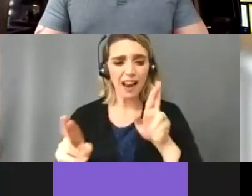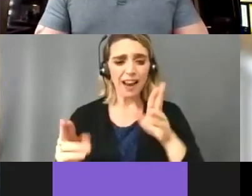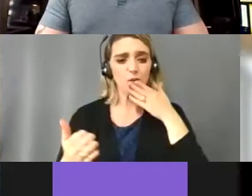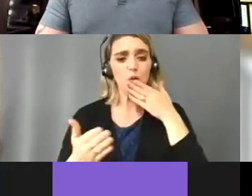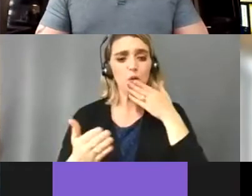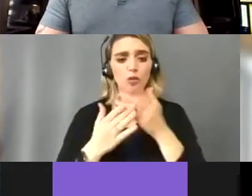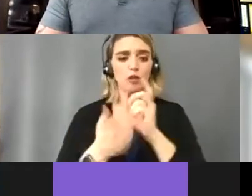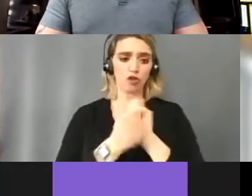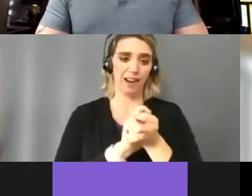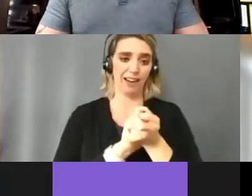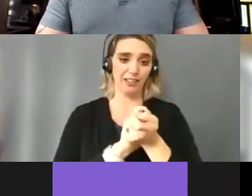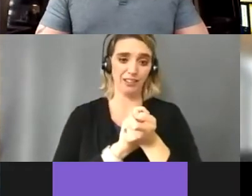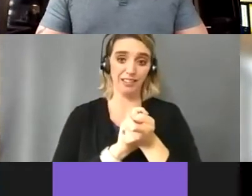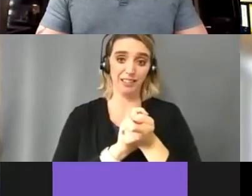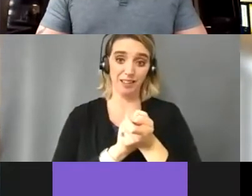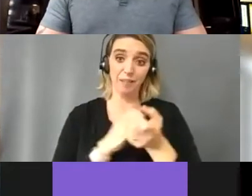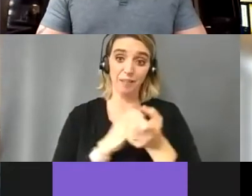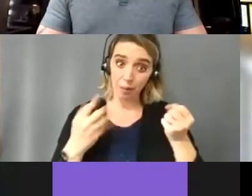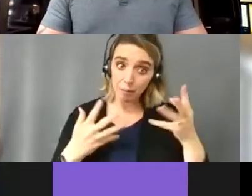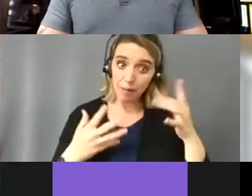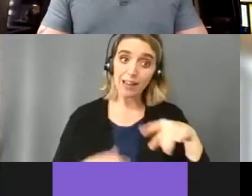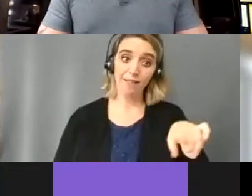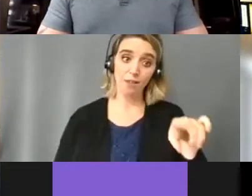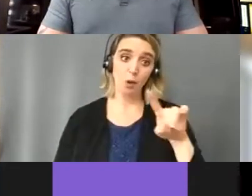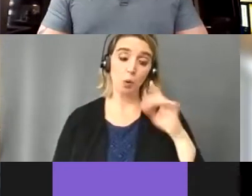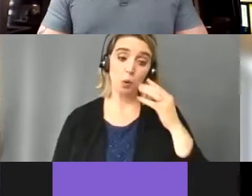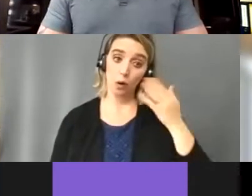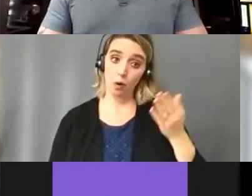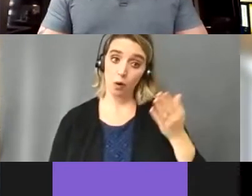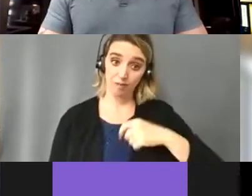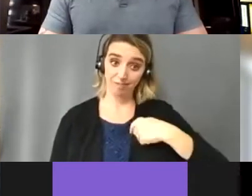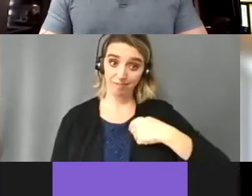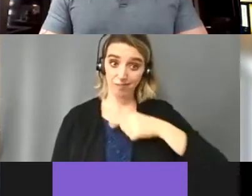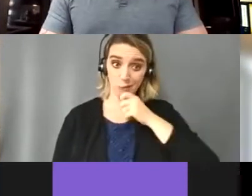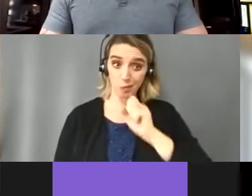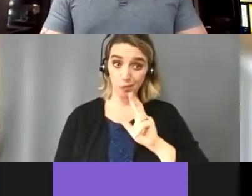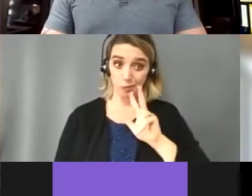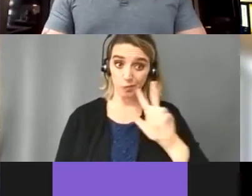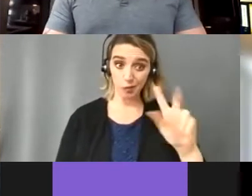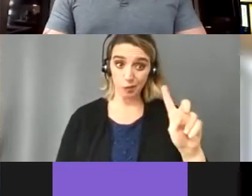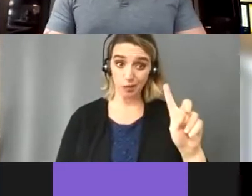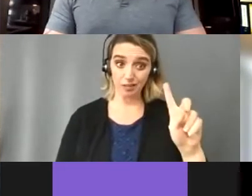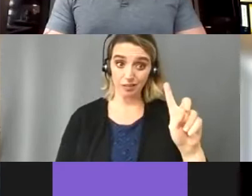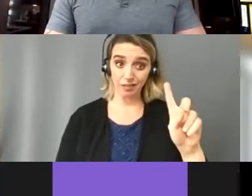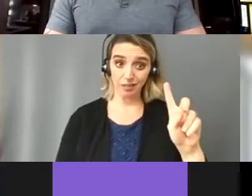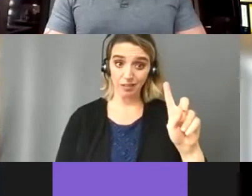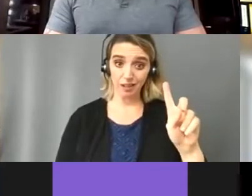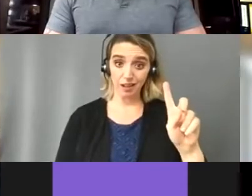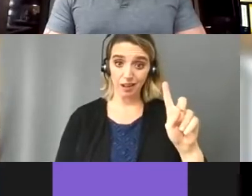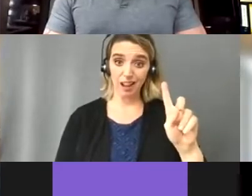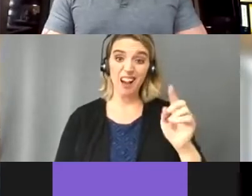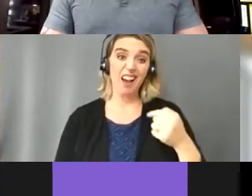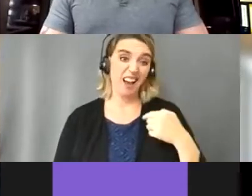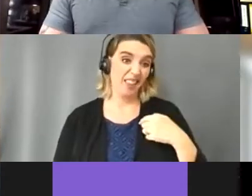What many of you may not know is that at 31 years old, after my second cancer diagnosis,